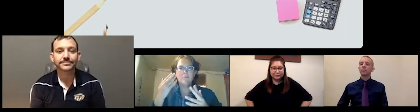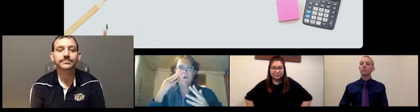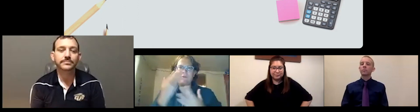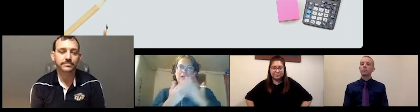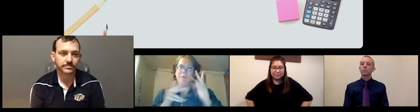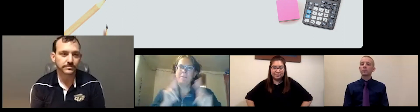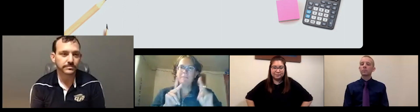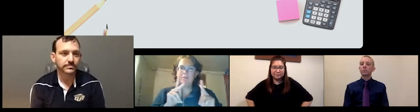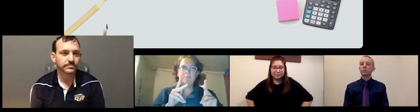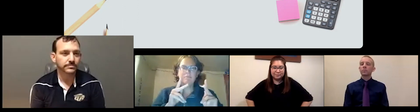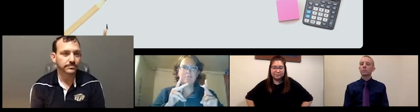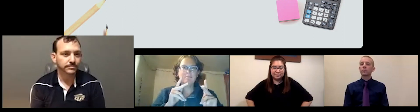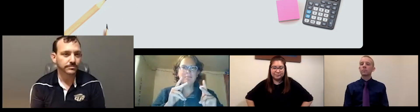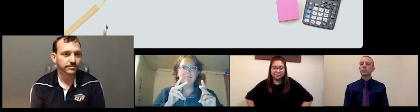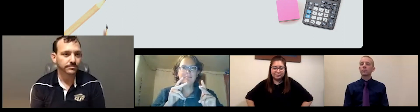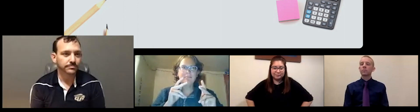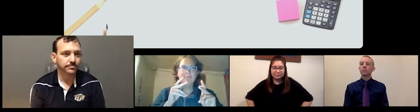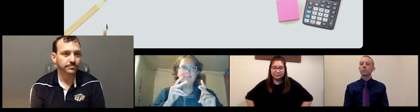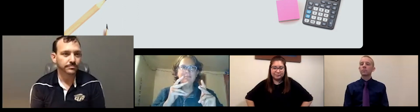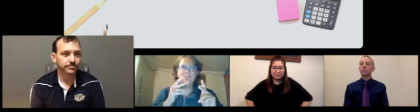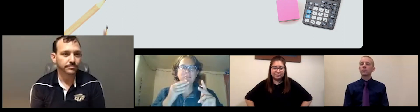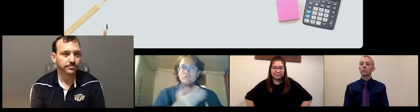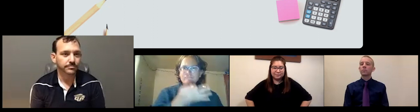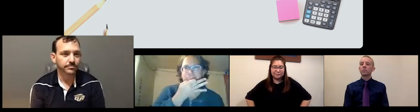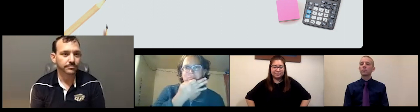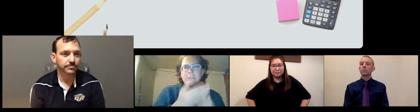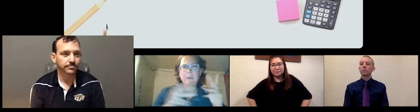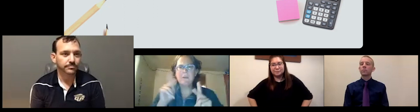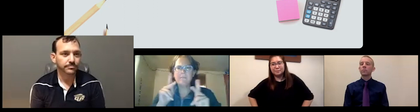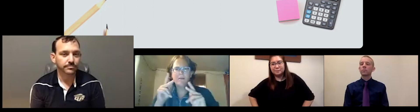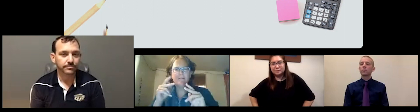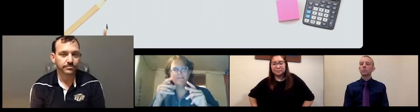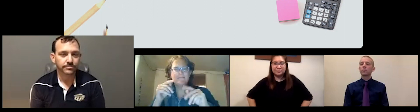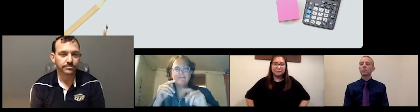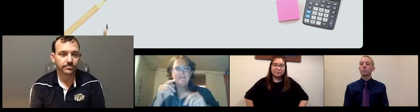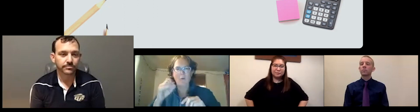Some people can be experts in some areas and not others,